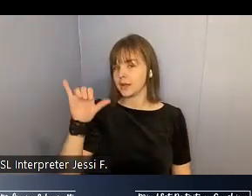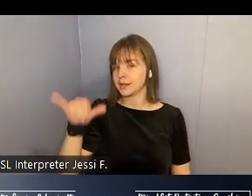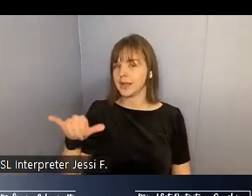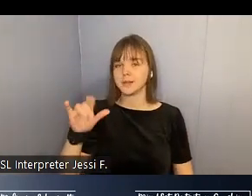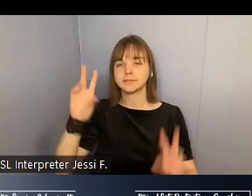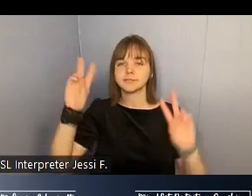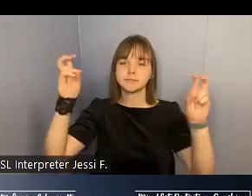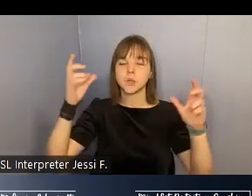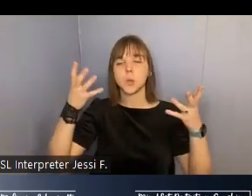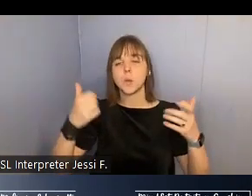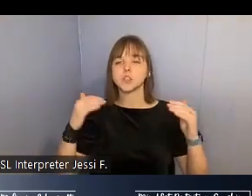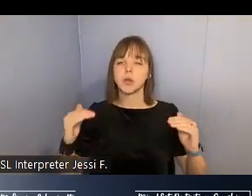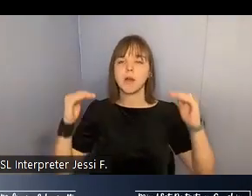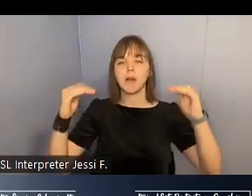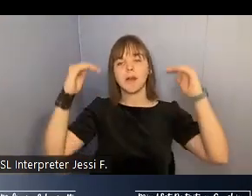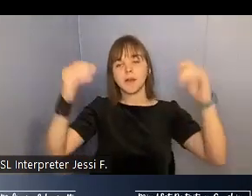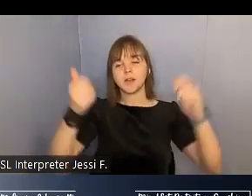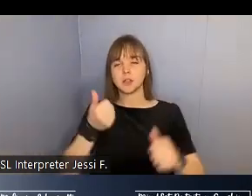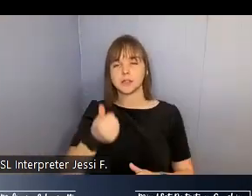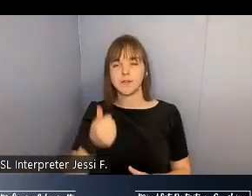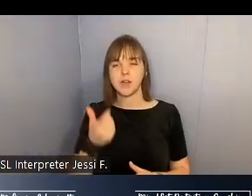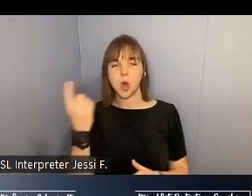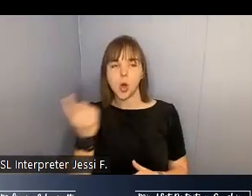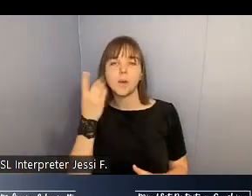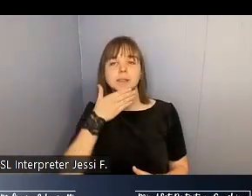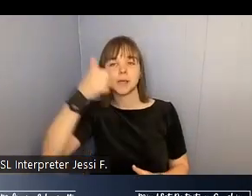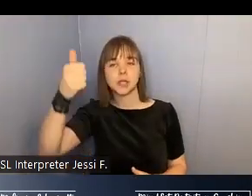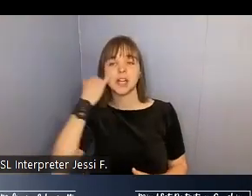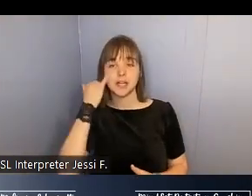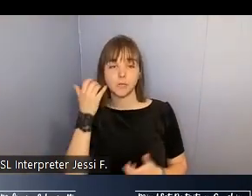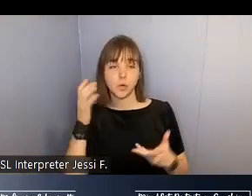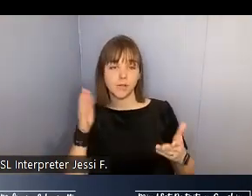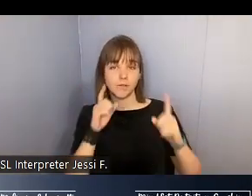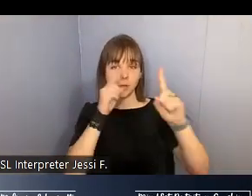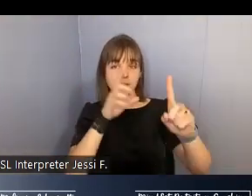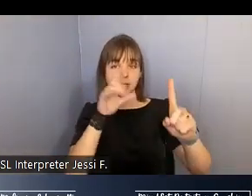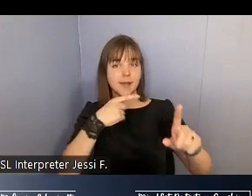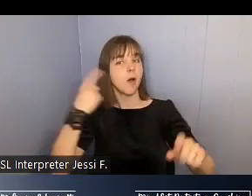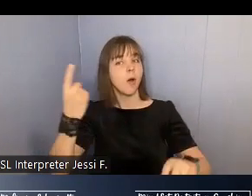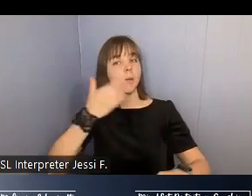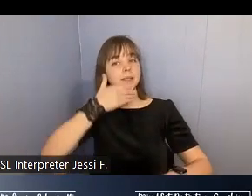Somewhere in the middle is the sweet spot. So if we can strive for ever better, 1% better every day, you're going to be great.